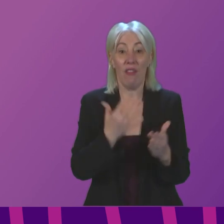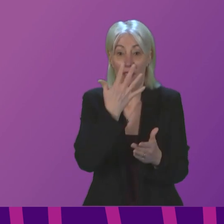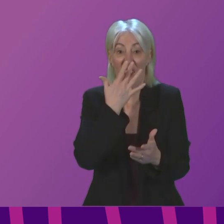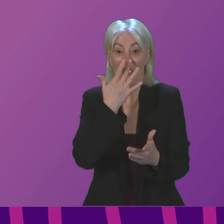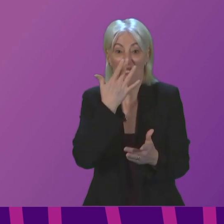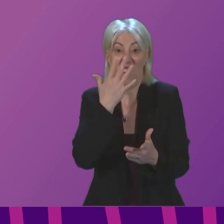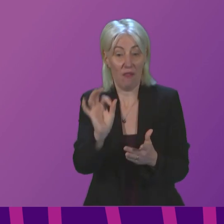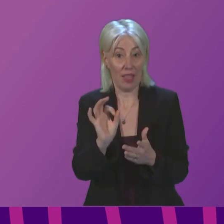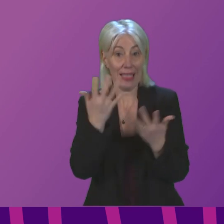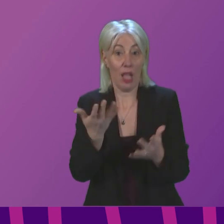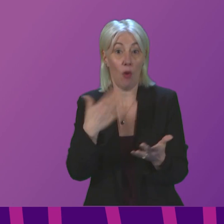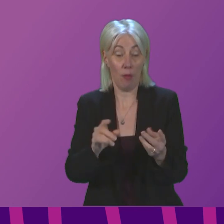vaccination team.